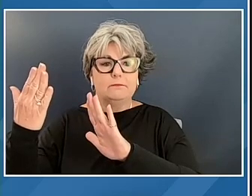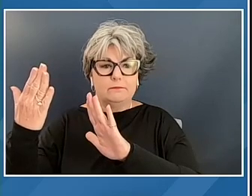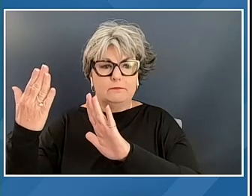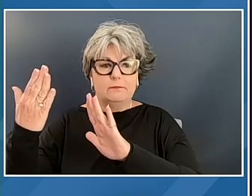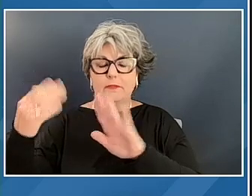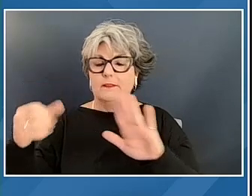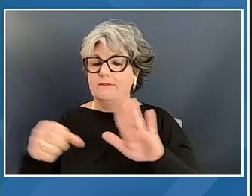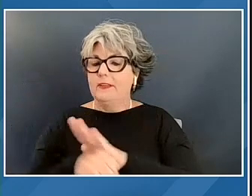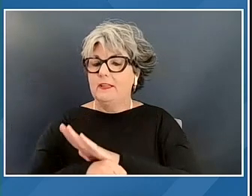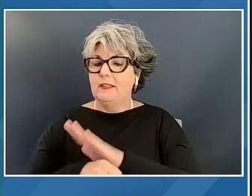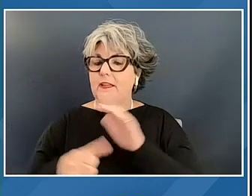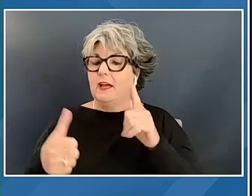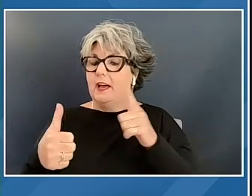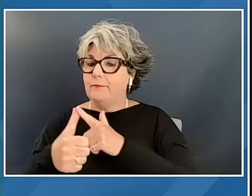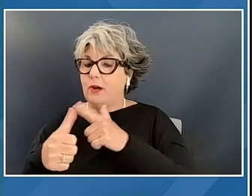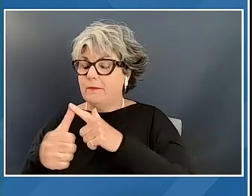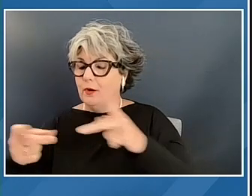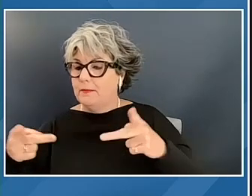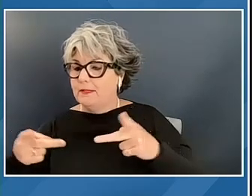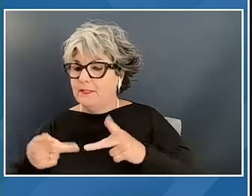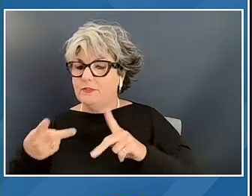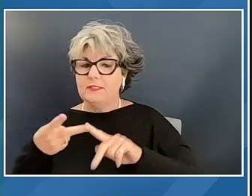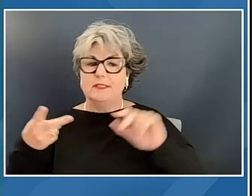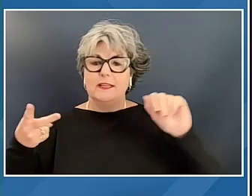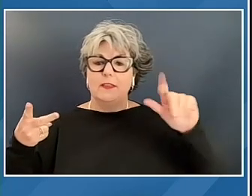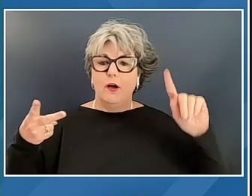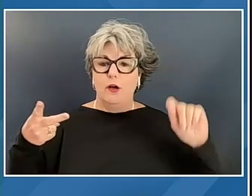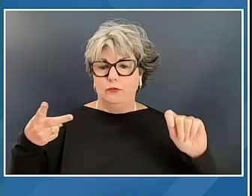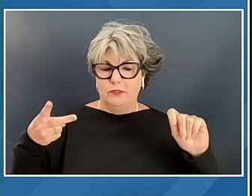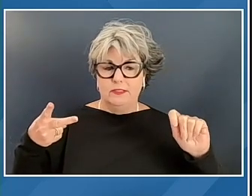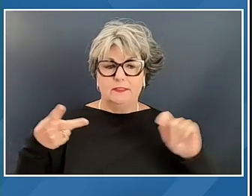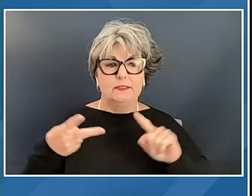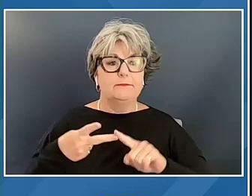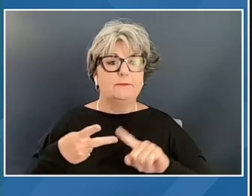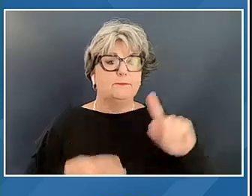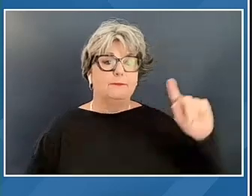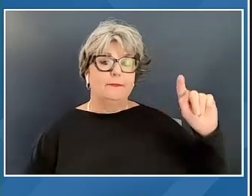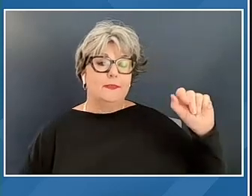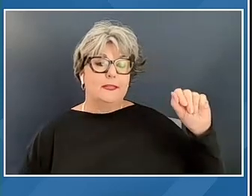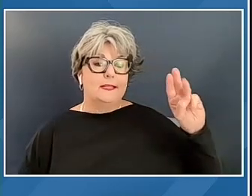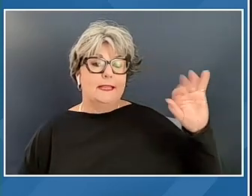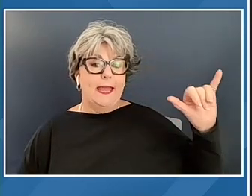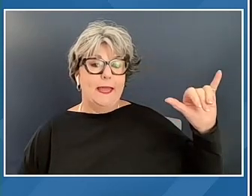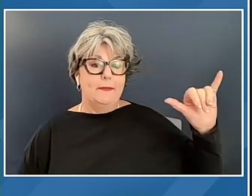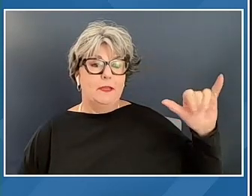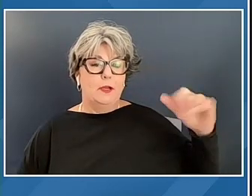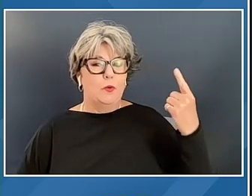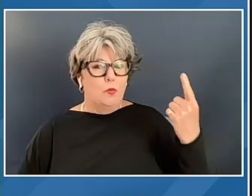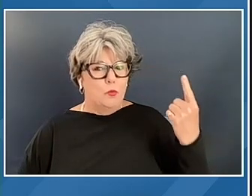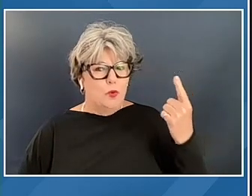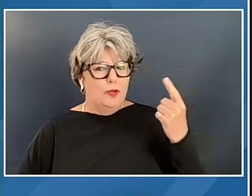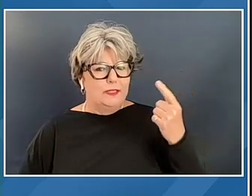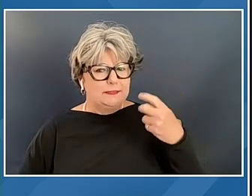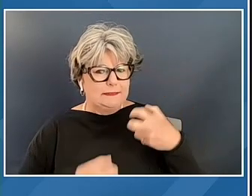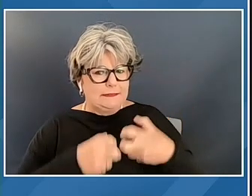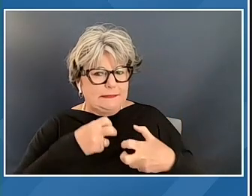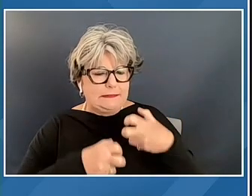alternate. Tamy. Yes, we have one minor housekeeping issue we need to address.